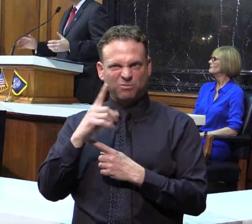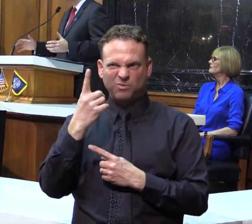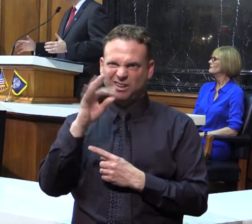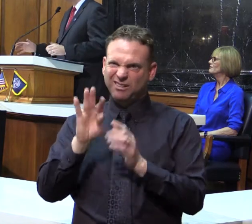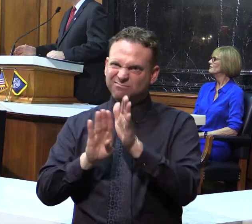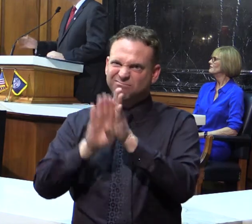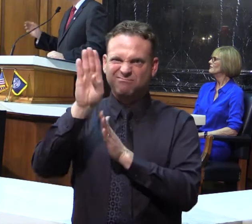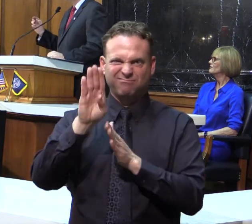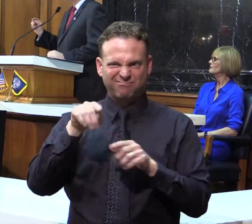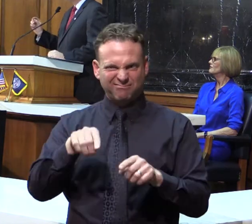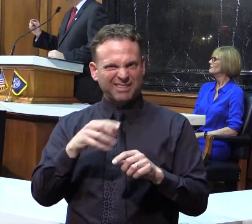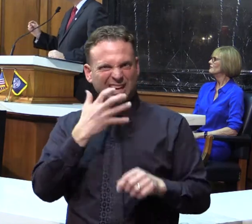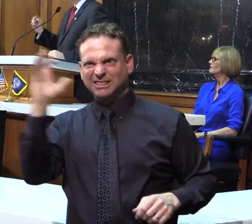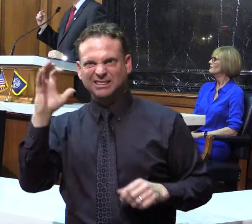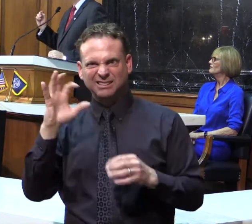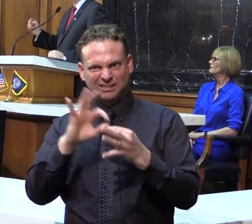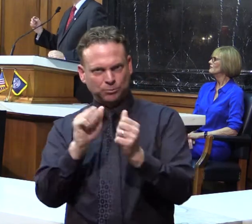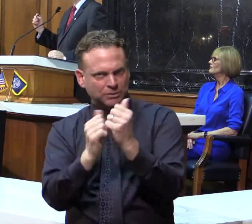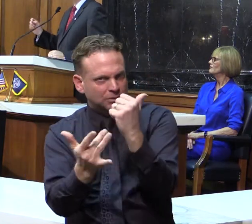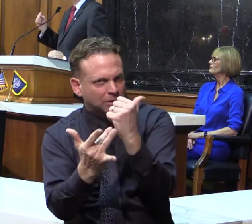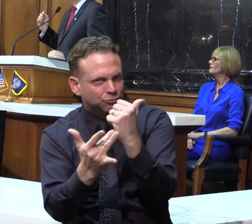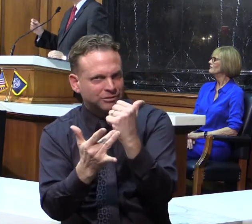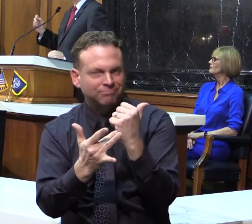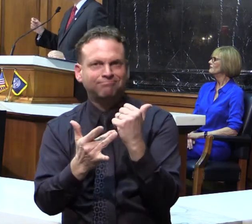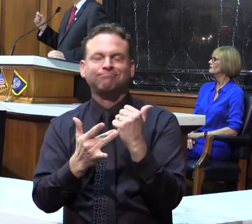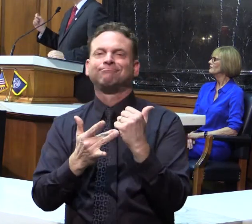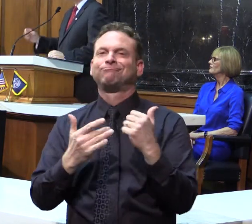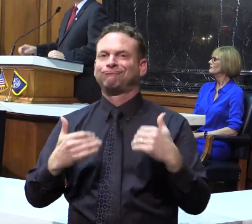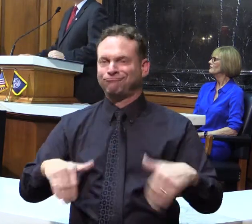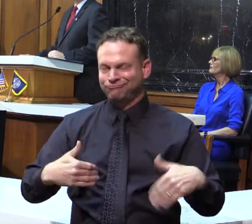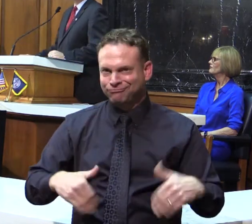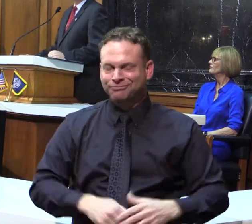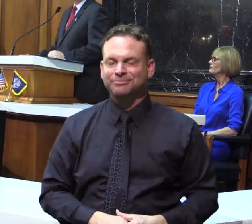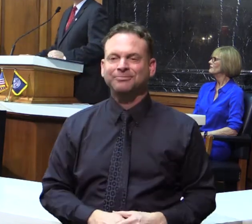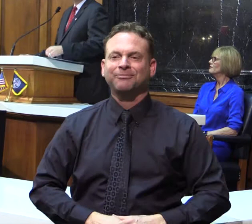With your help we’re clarifying the sales tax exempt status of software as a service